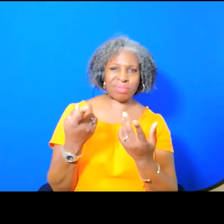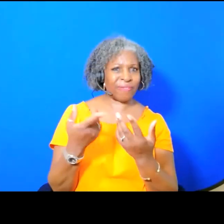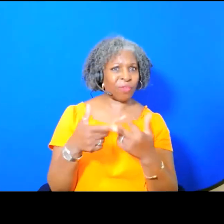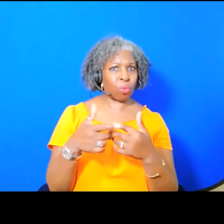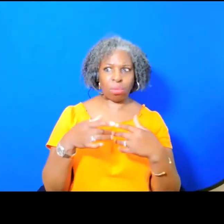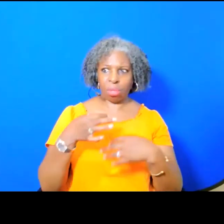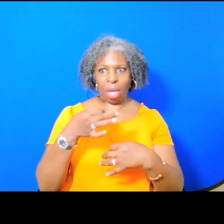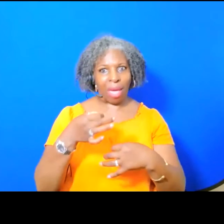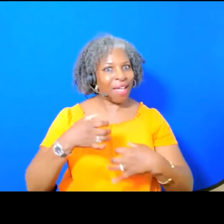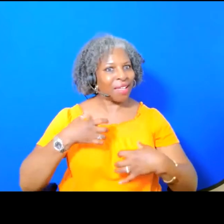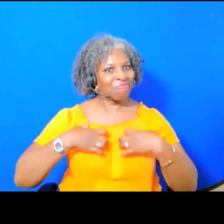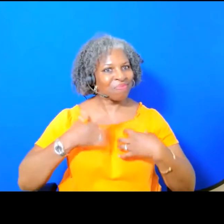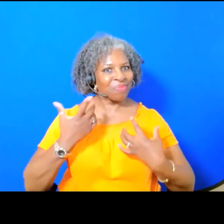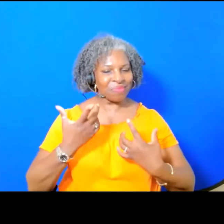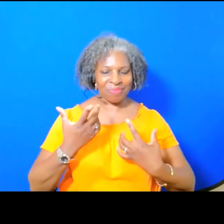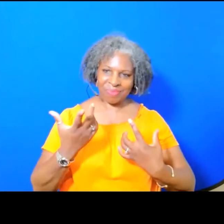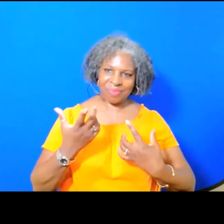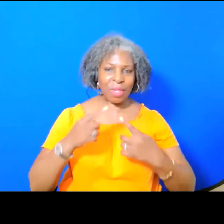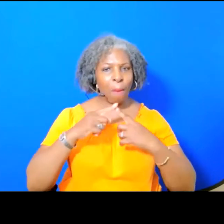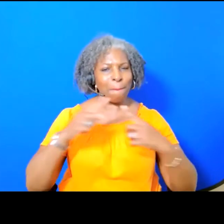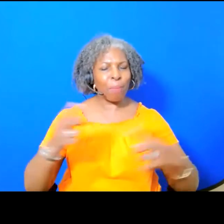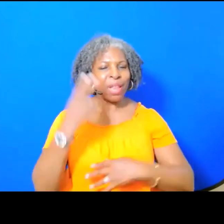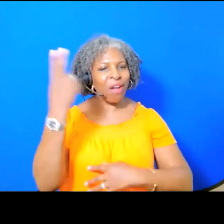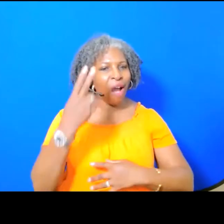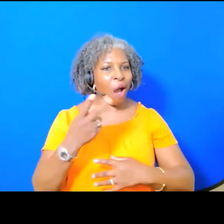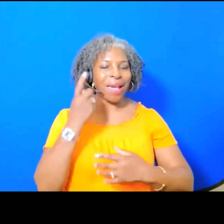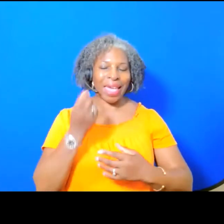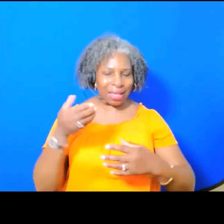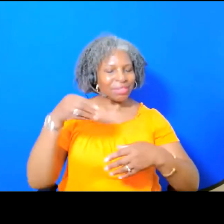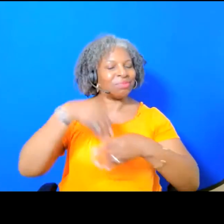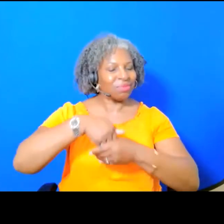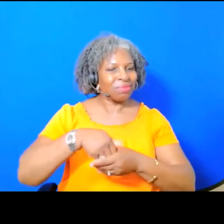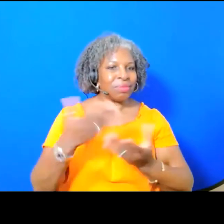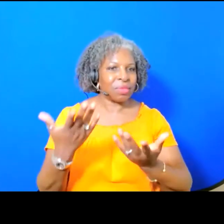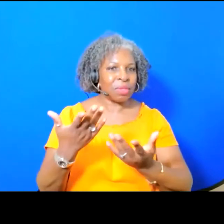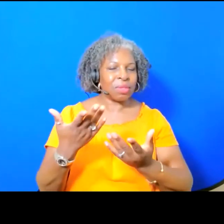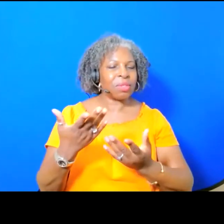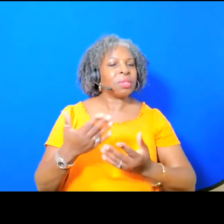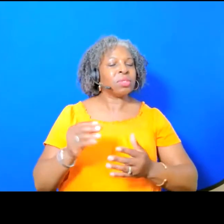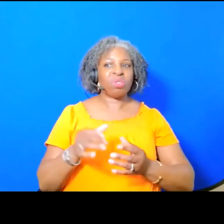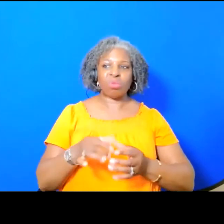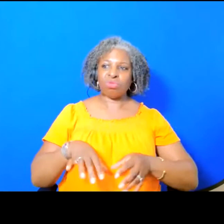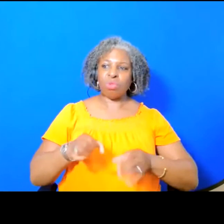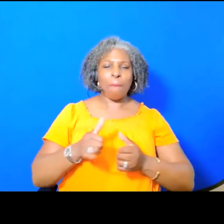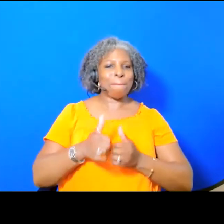expanded field of public art and the programme takes place between March and November 2022.